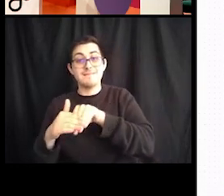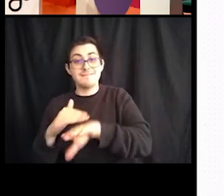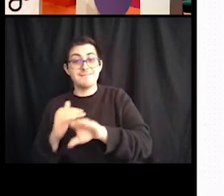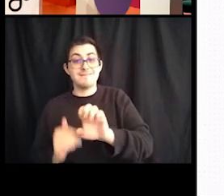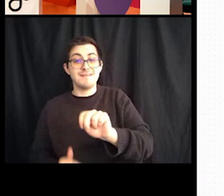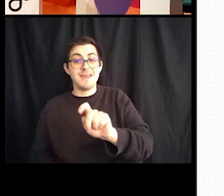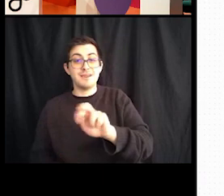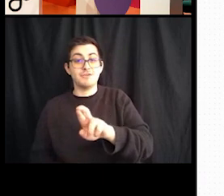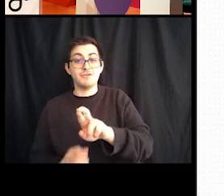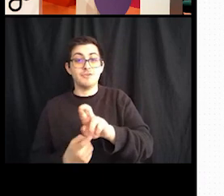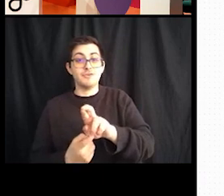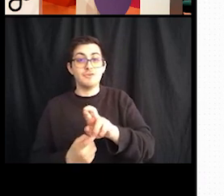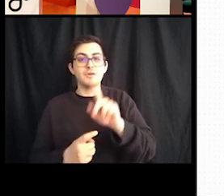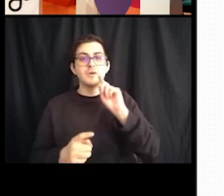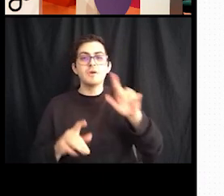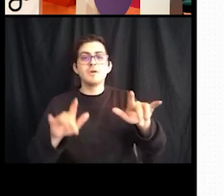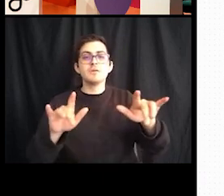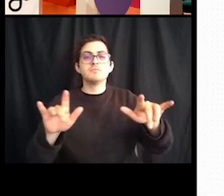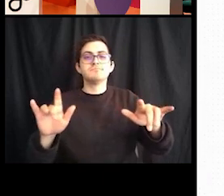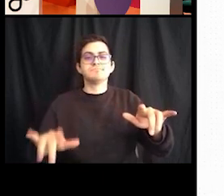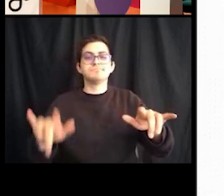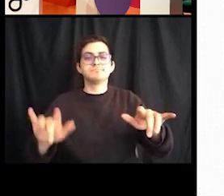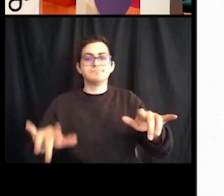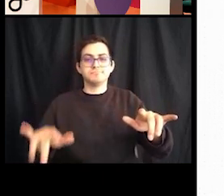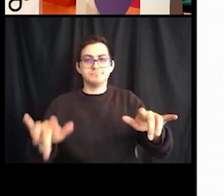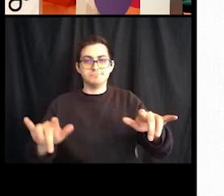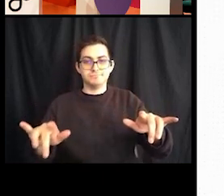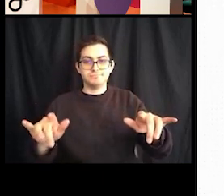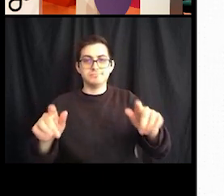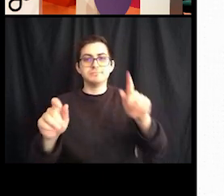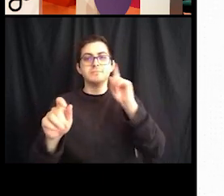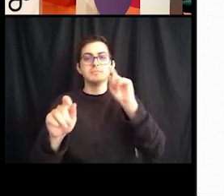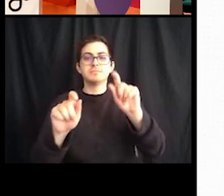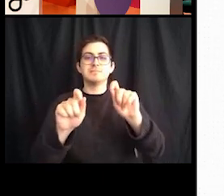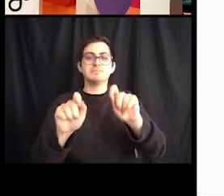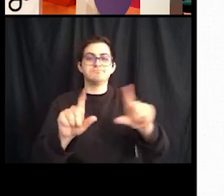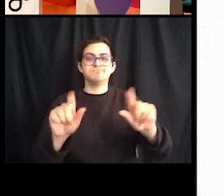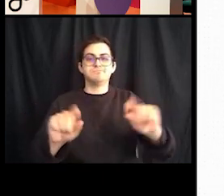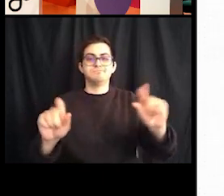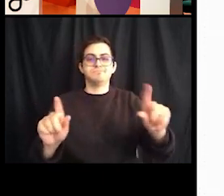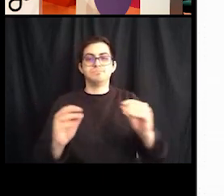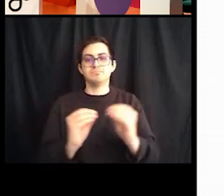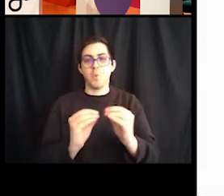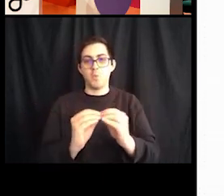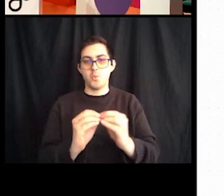to make quick ones in the direction that you like. And if you look at Yuhki's stickies here,